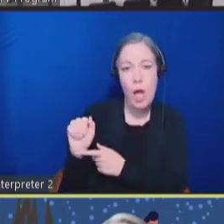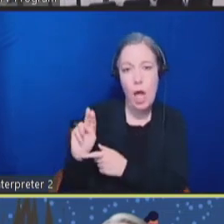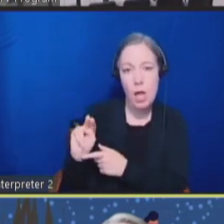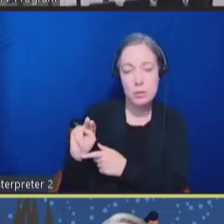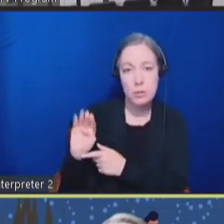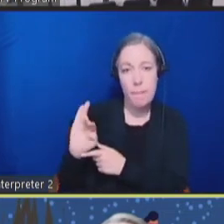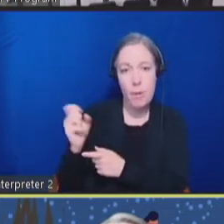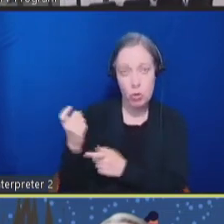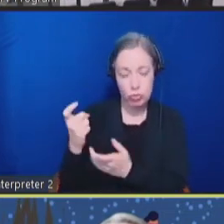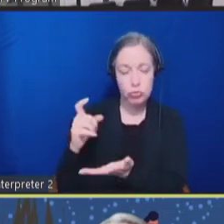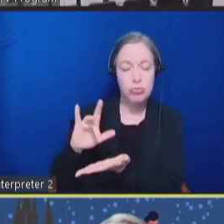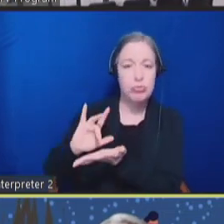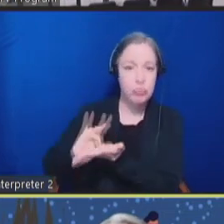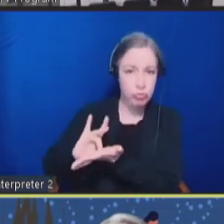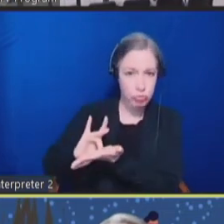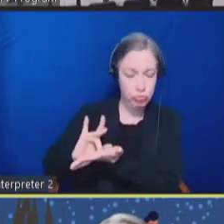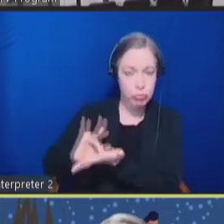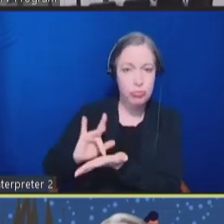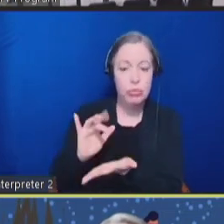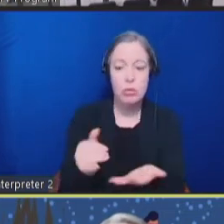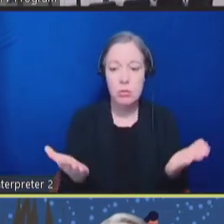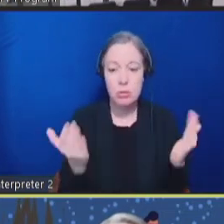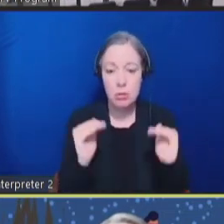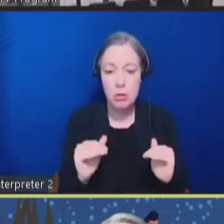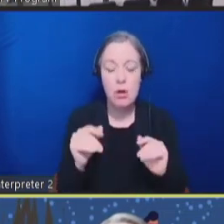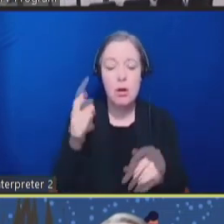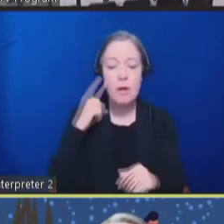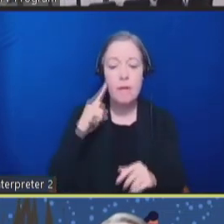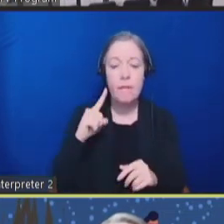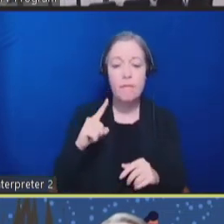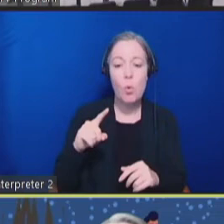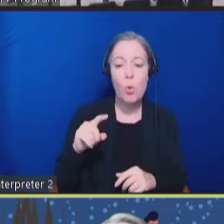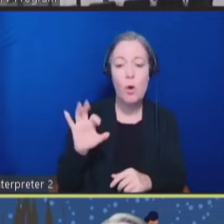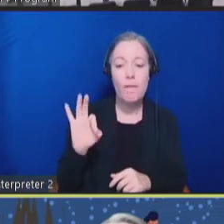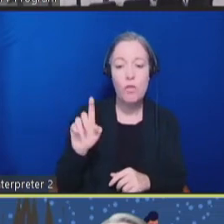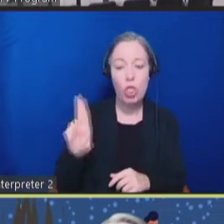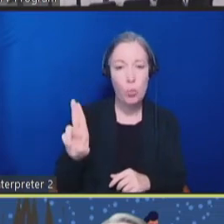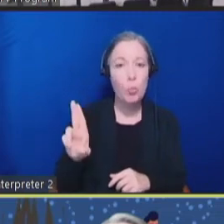On the pandemic influenza vaccine side, there are several clinical trials that are ongoing,